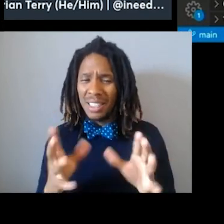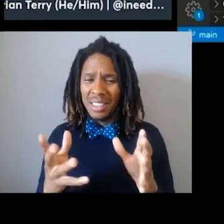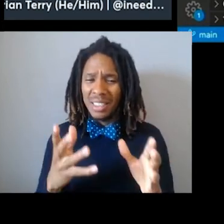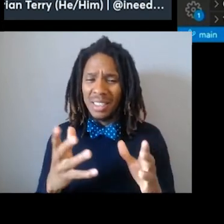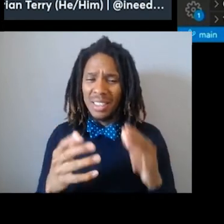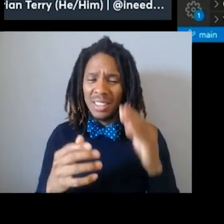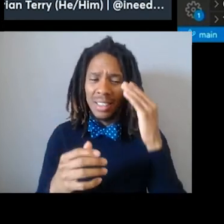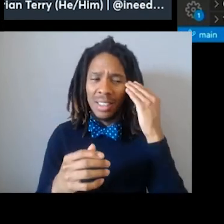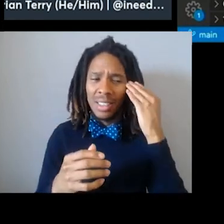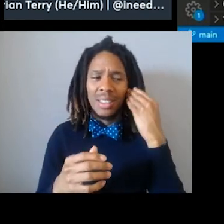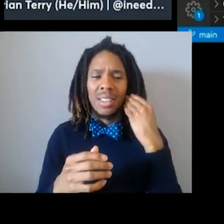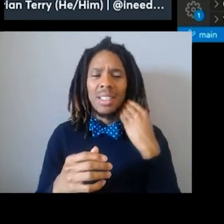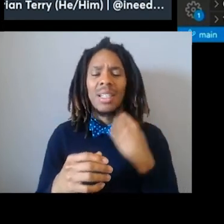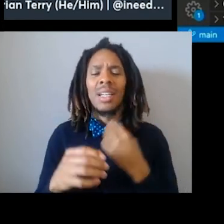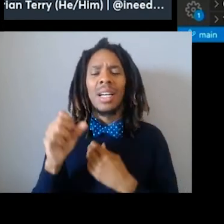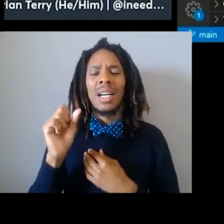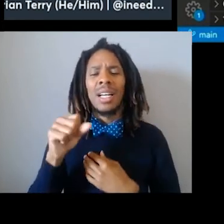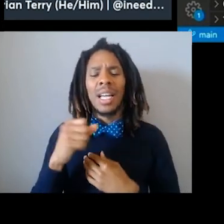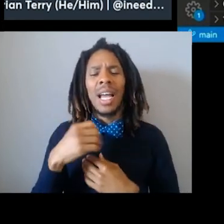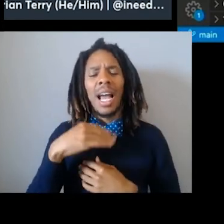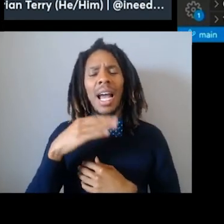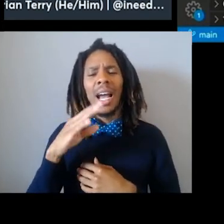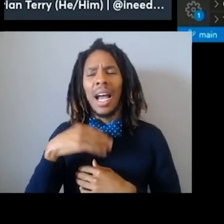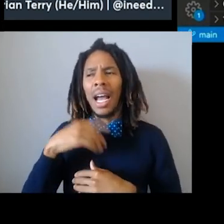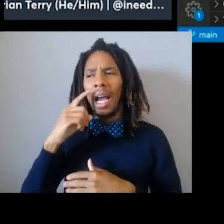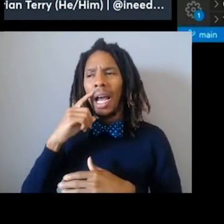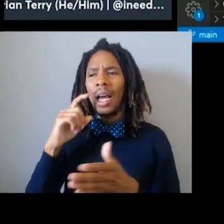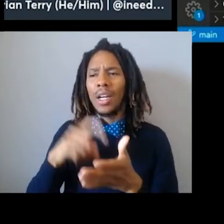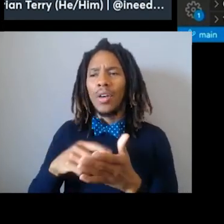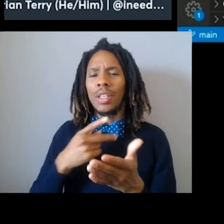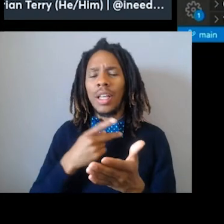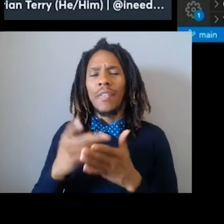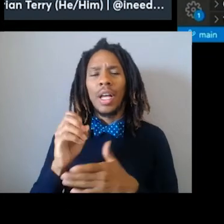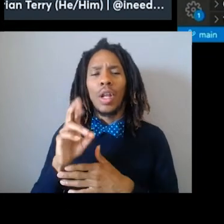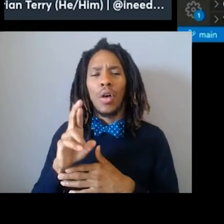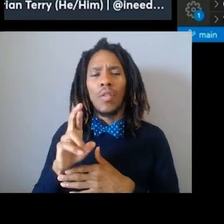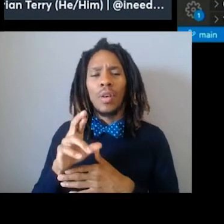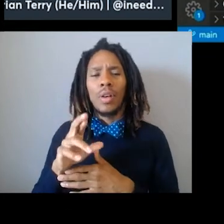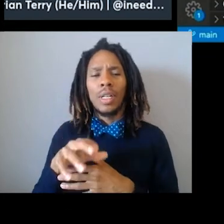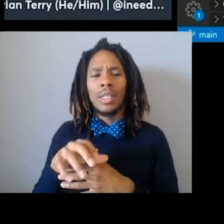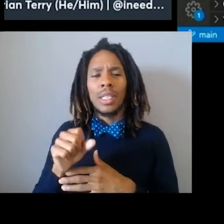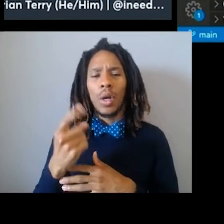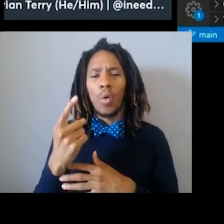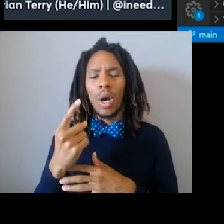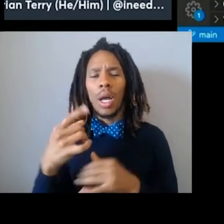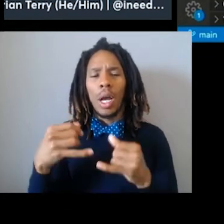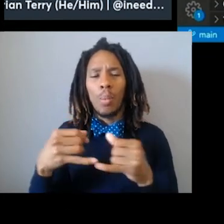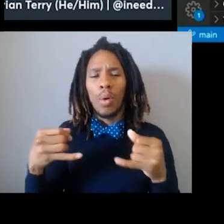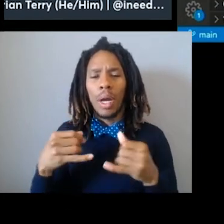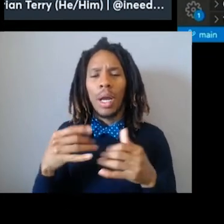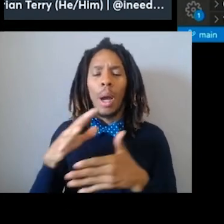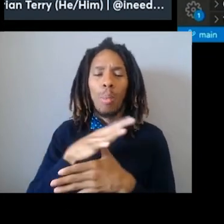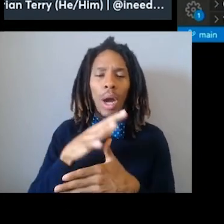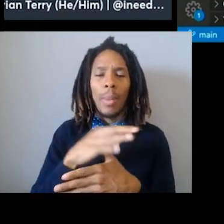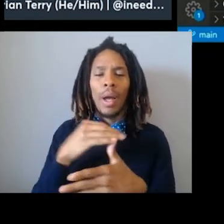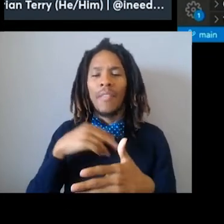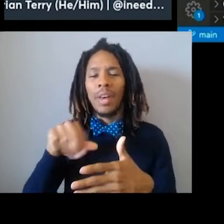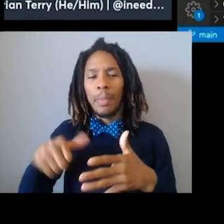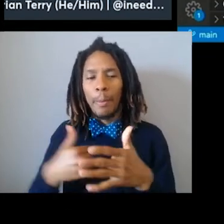Yeah. So I noticed that the failover takes one parameters, you have primary, you have a secondary, can you have more than that?